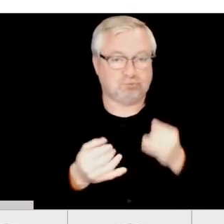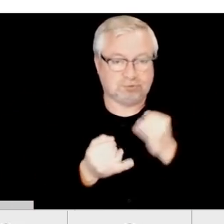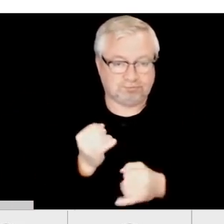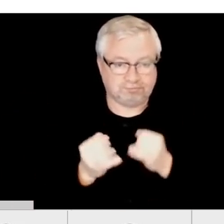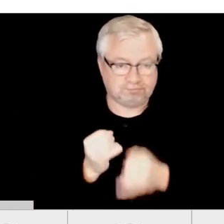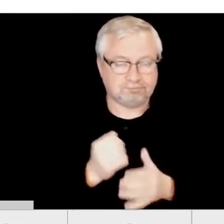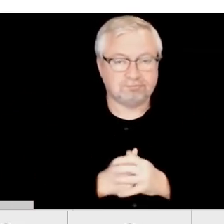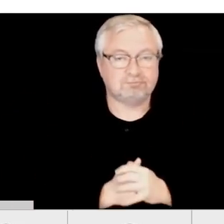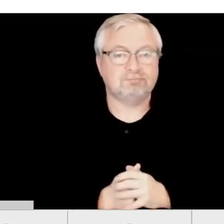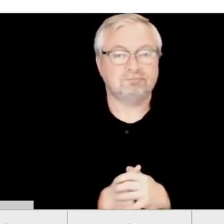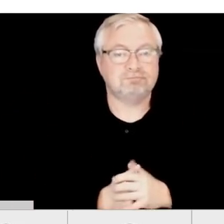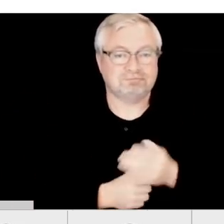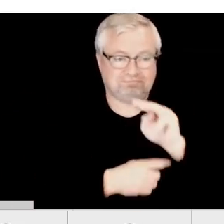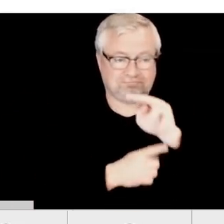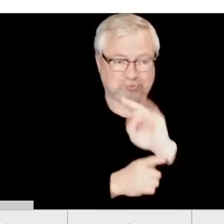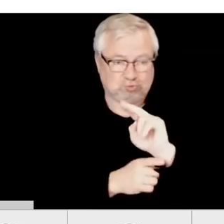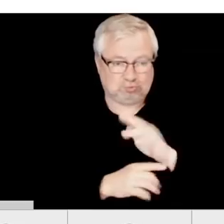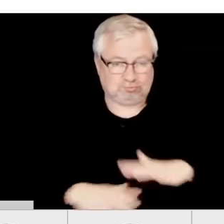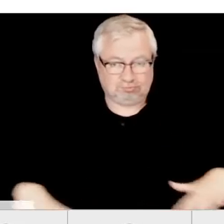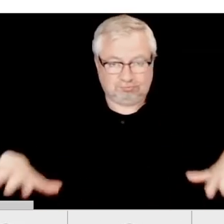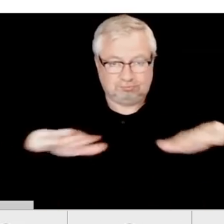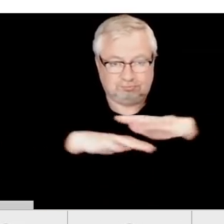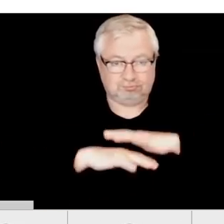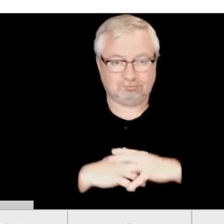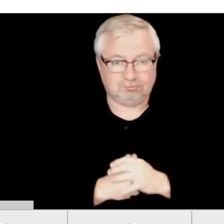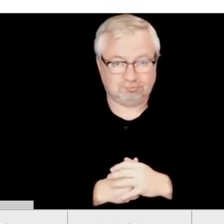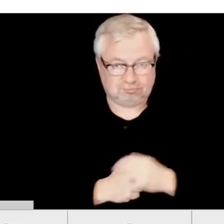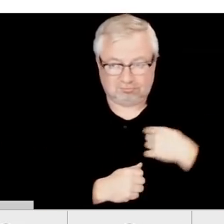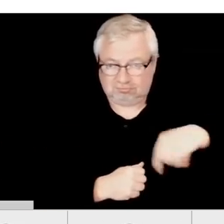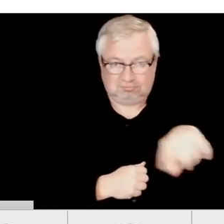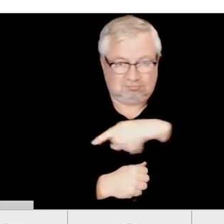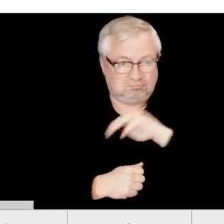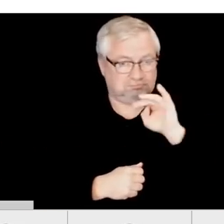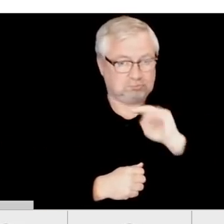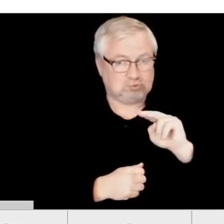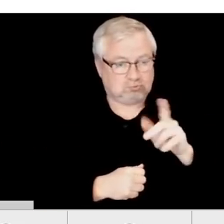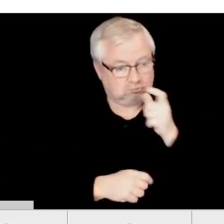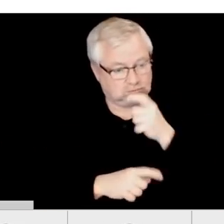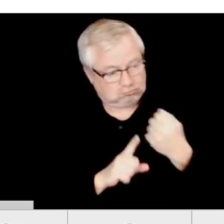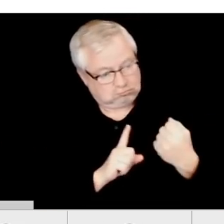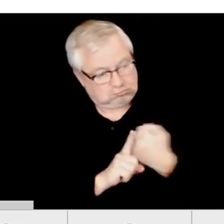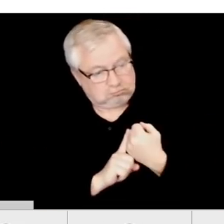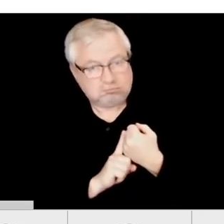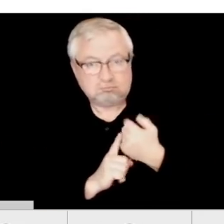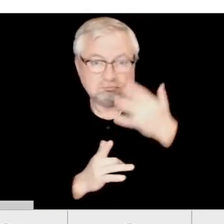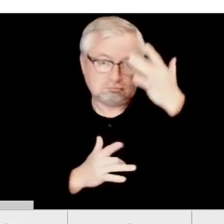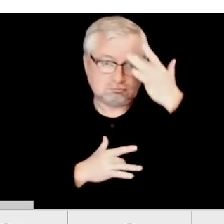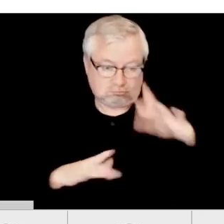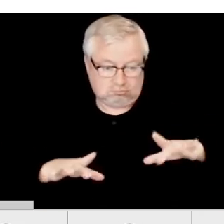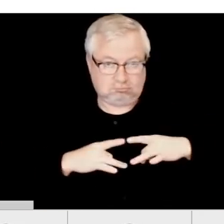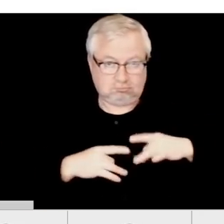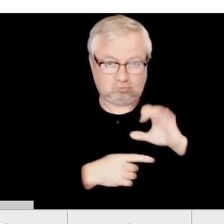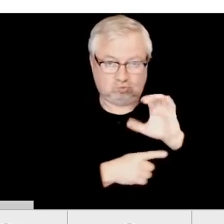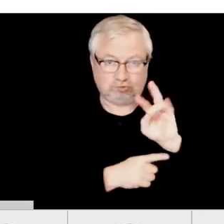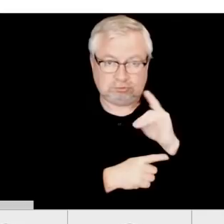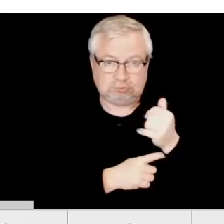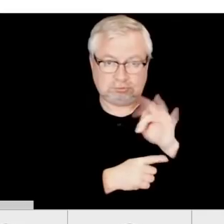Minnesotans affected by the disease a few days ago, the statistics comes from a few days ago.